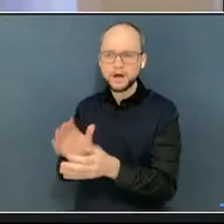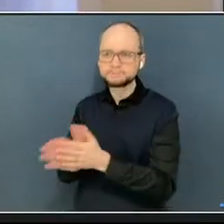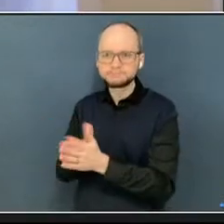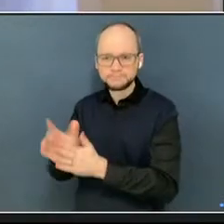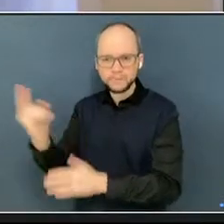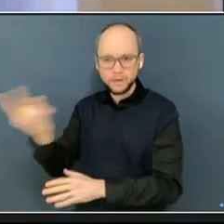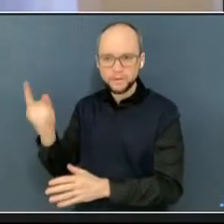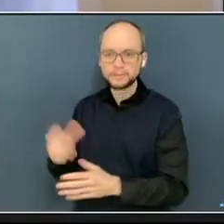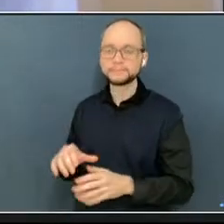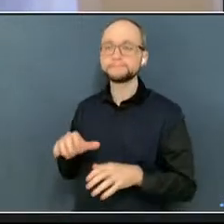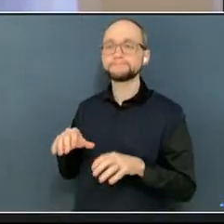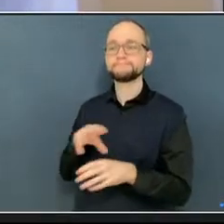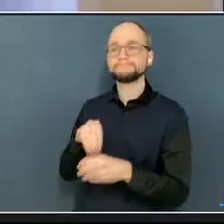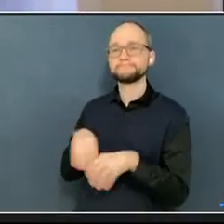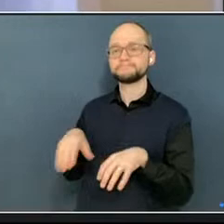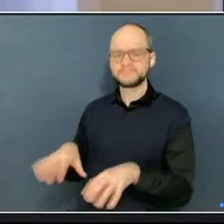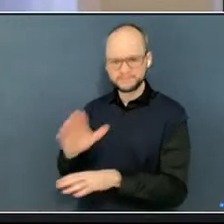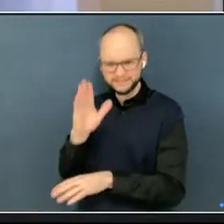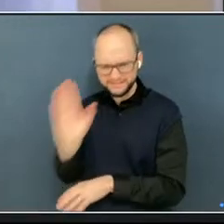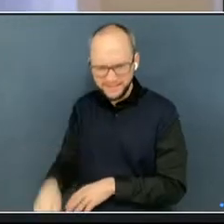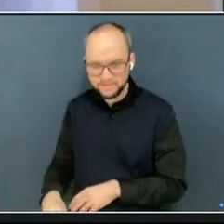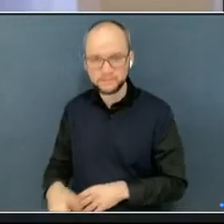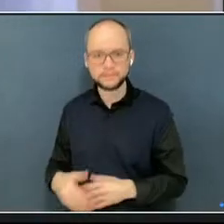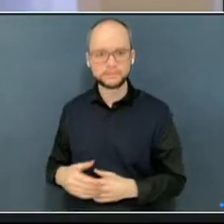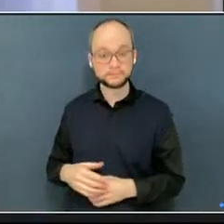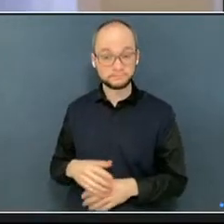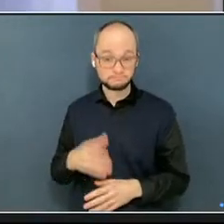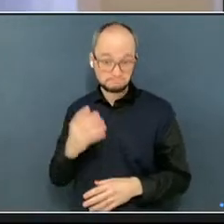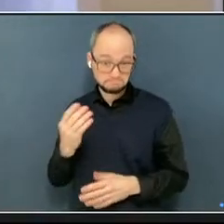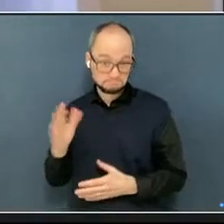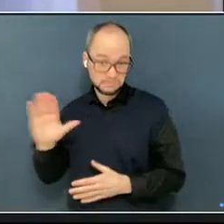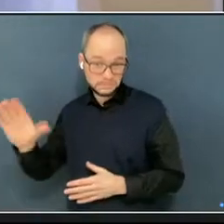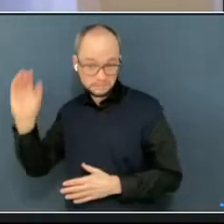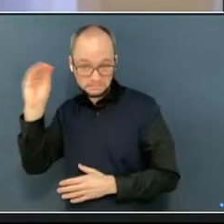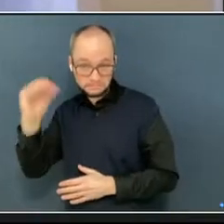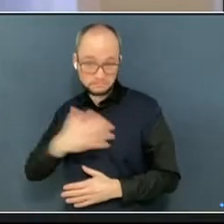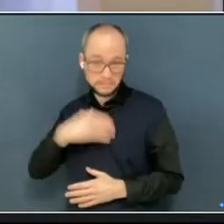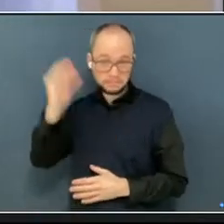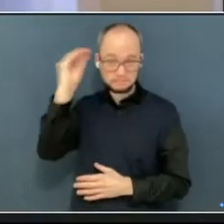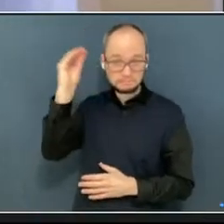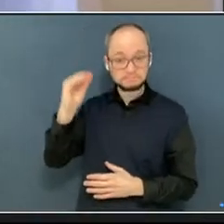Charlie and I, we had strong opinions. And we held strong positions.